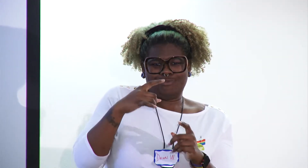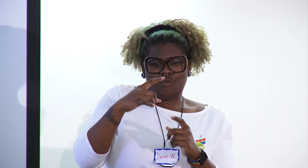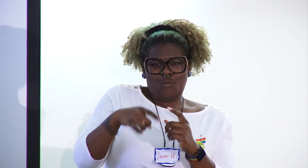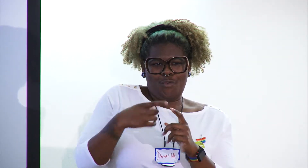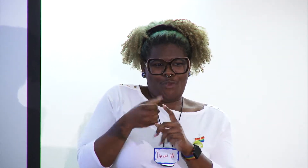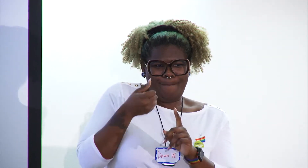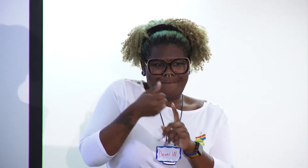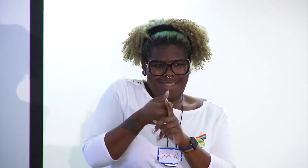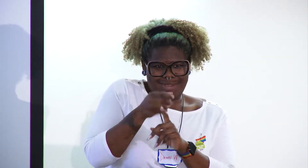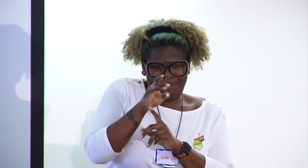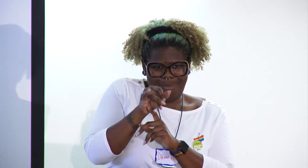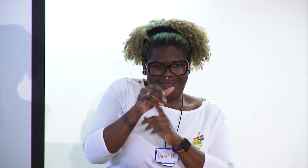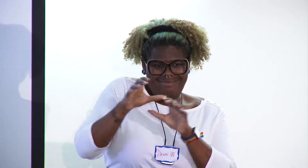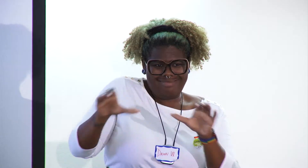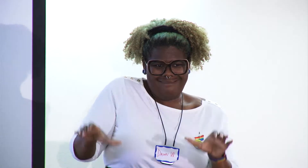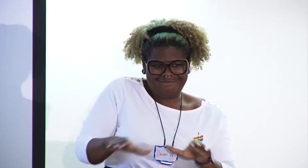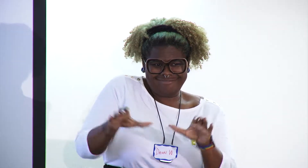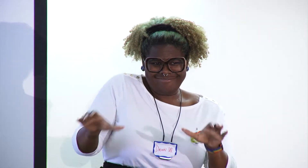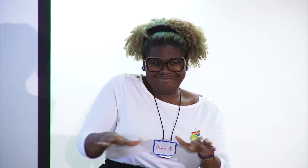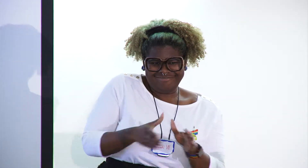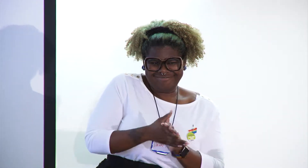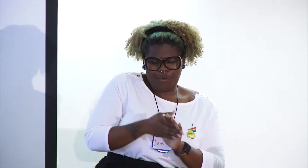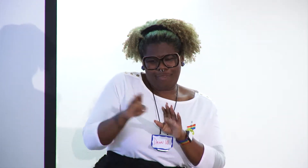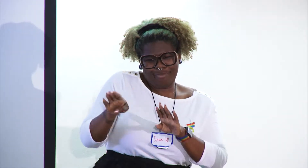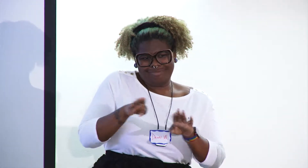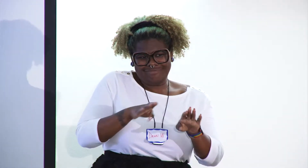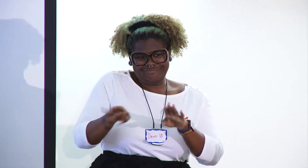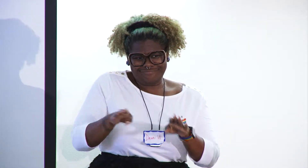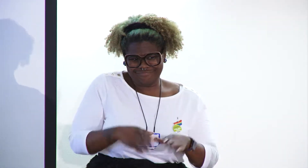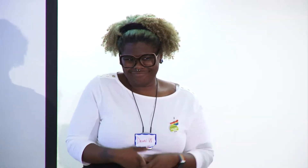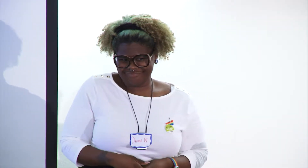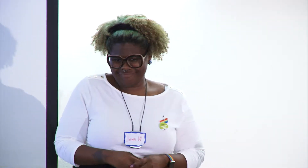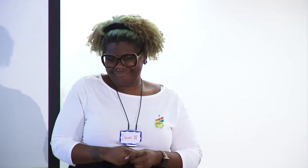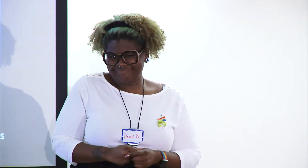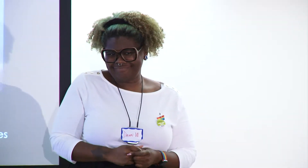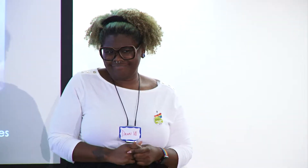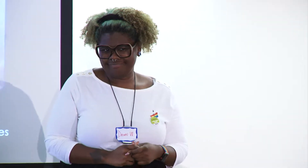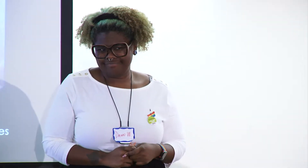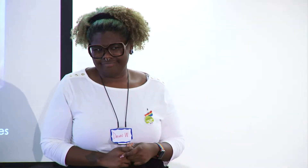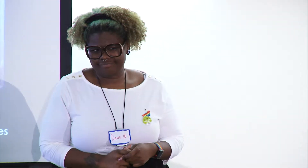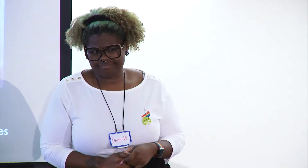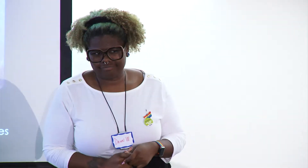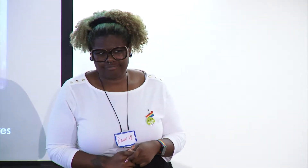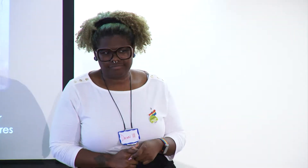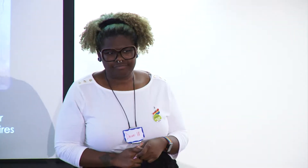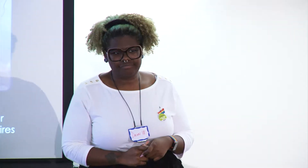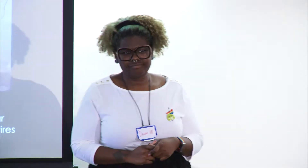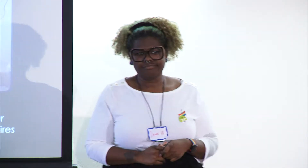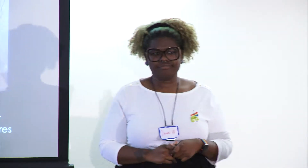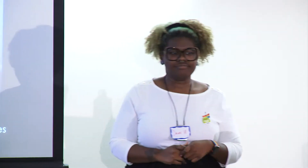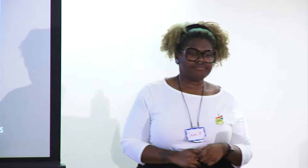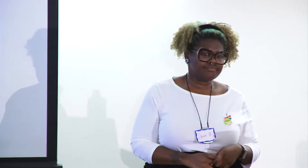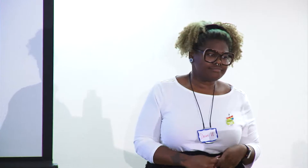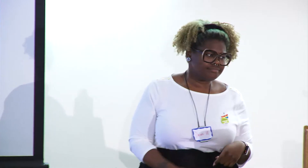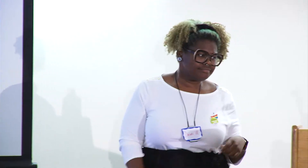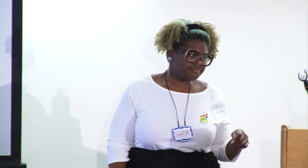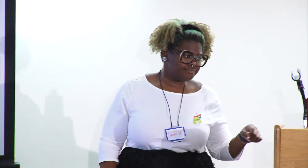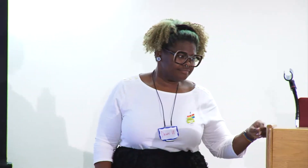it's important to see how a particular person feels and, really, you notice how they feel about other individuals